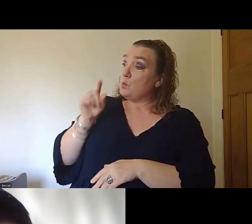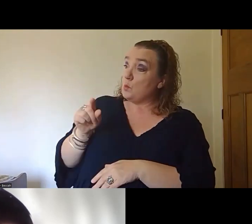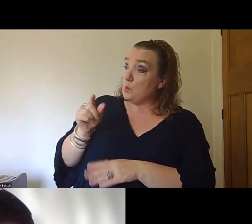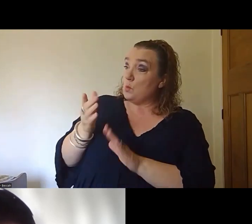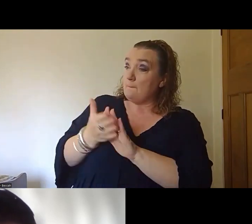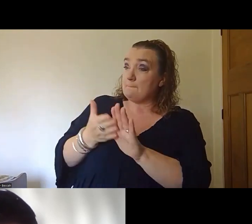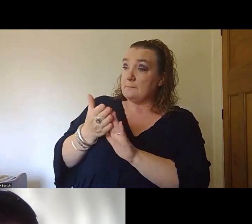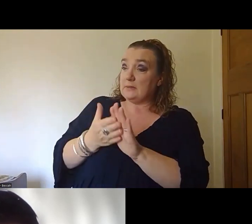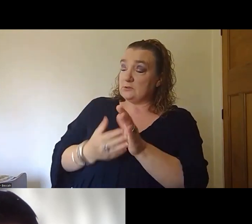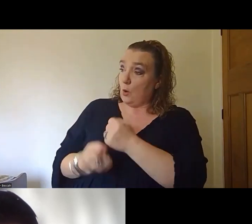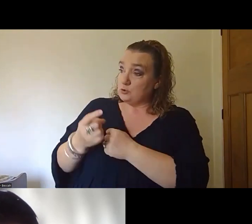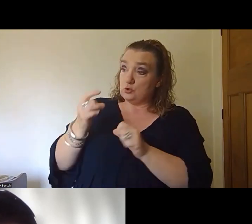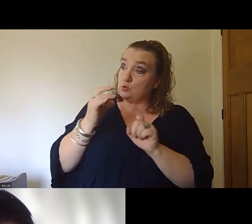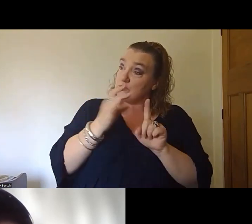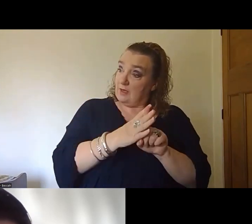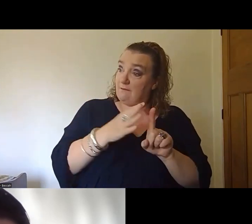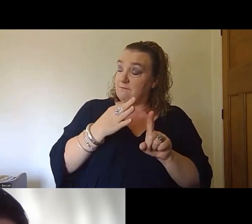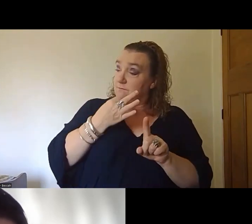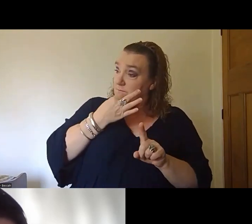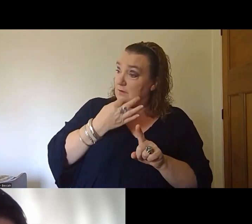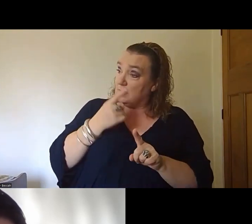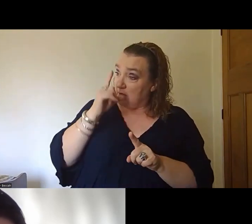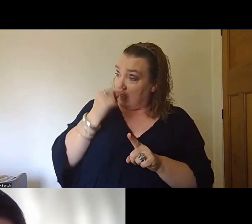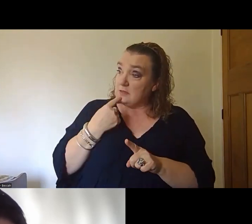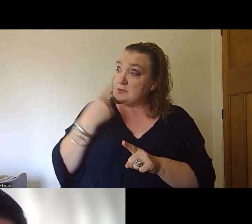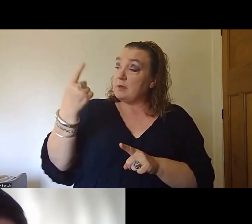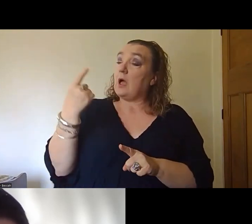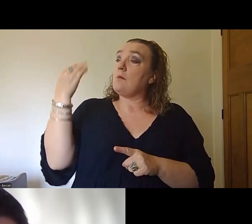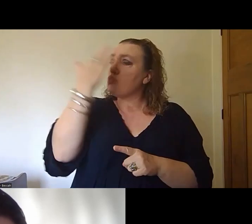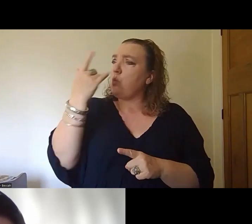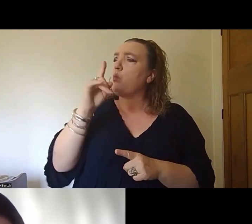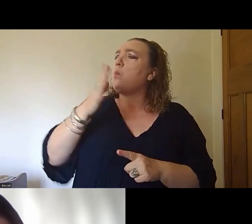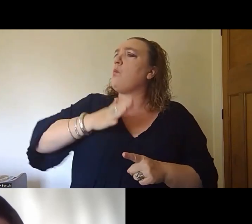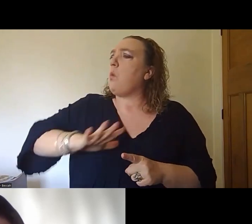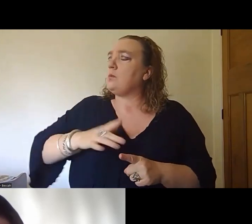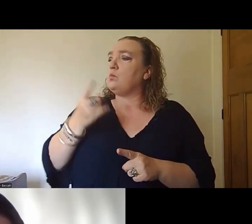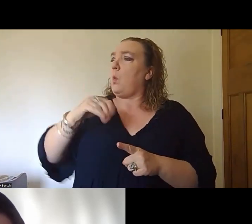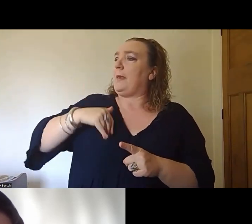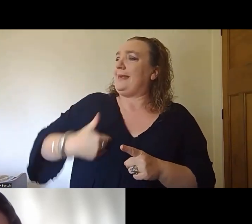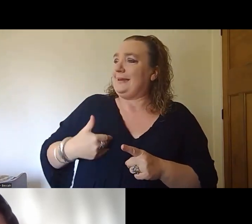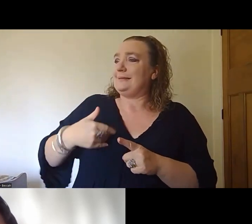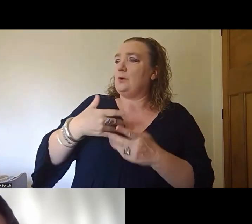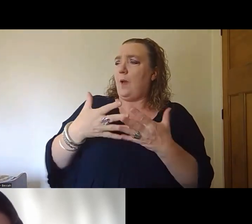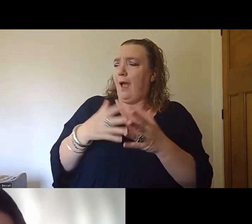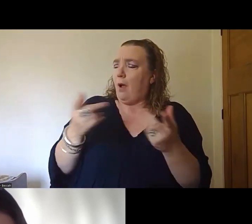to speak up and share what you thought, what you wanted, what you needed, or how things might work differently